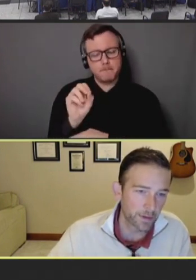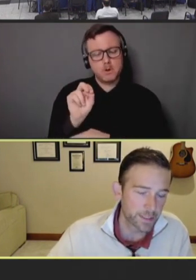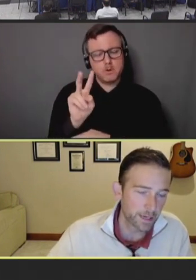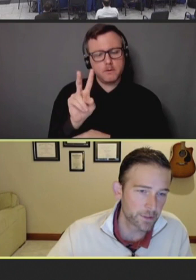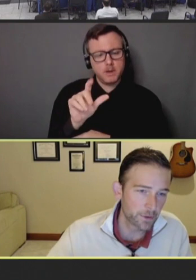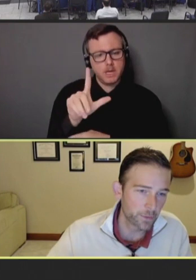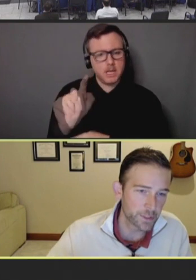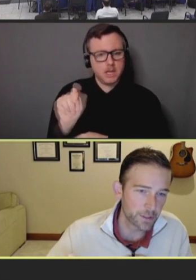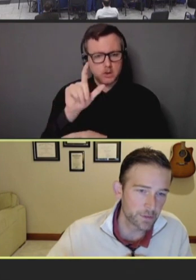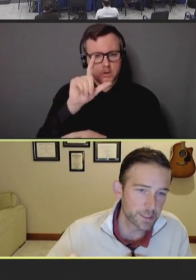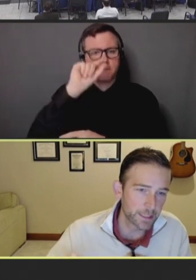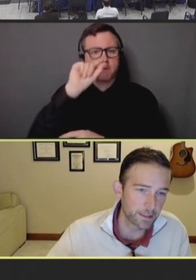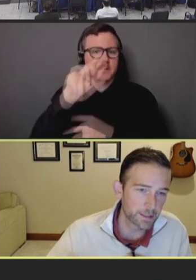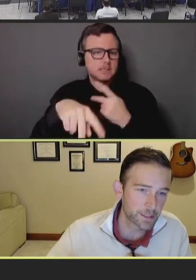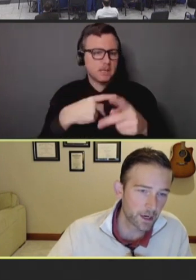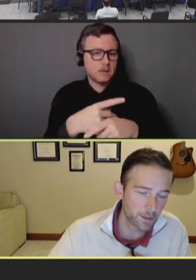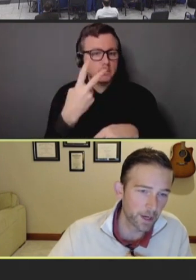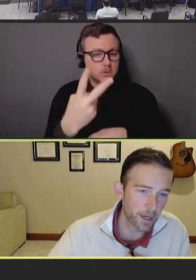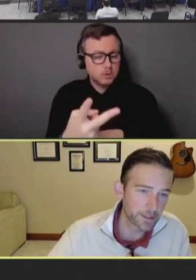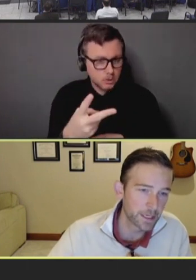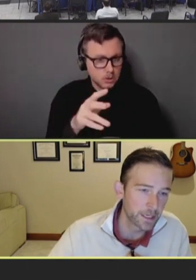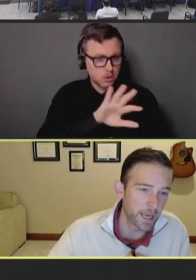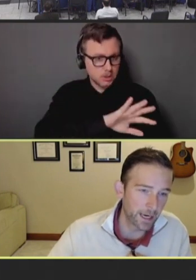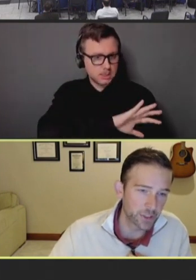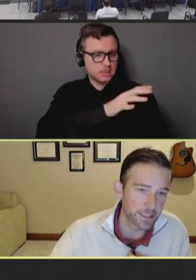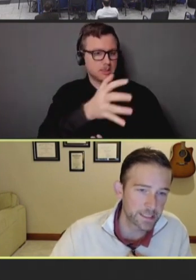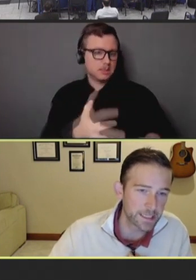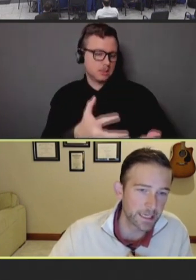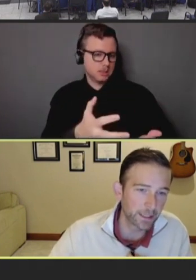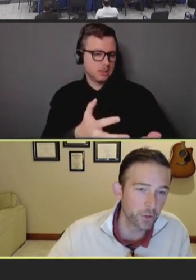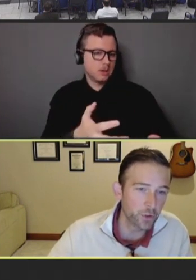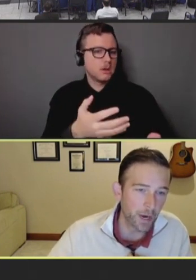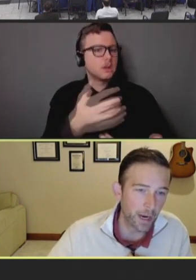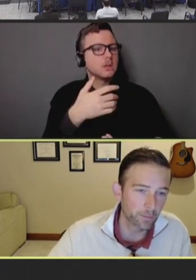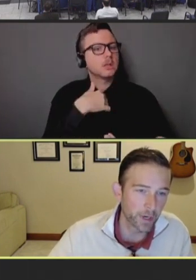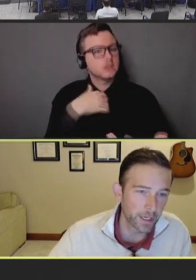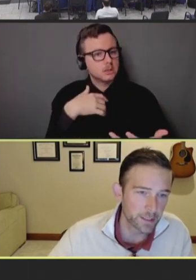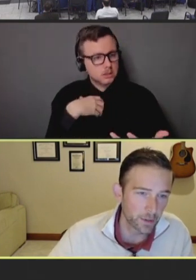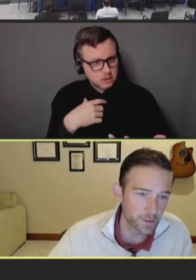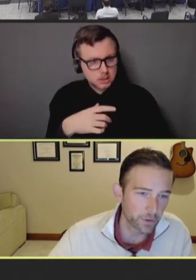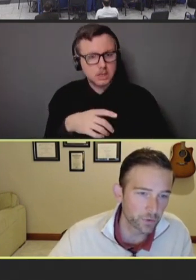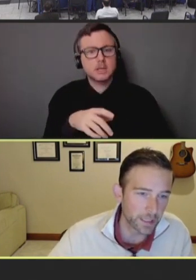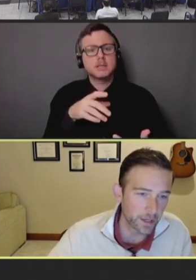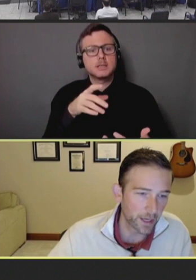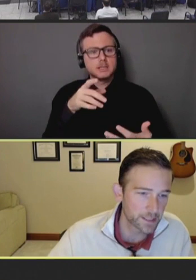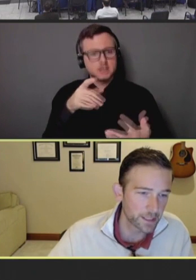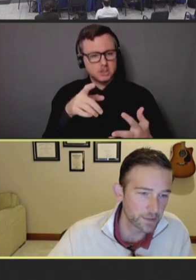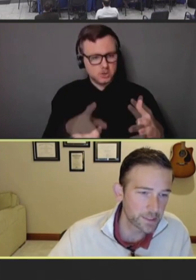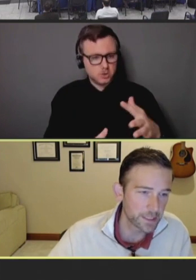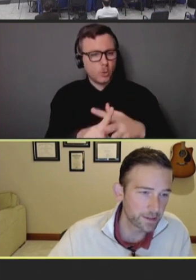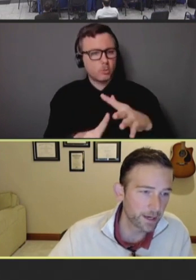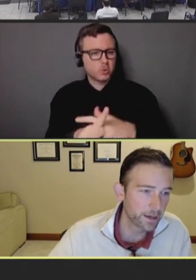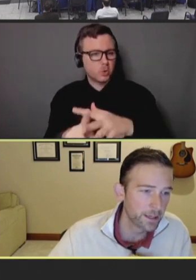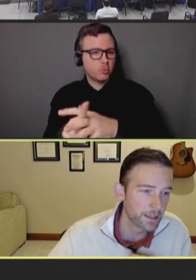type 2 that was used in stockpiles, actually seeding new outbreaks. And those are the green dots that you see there.